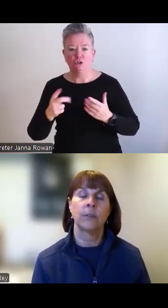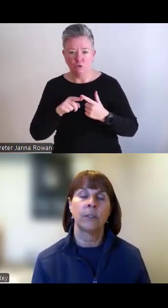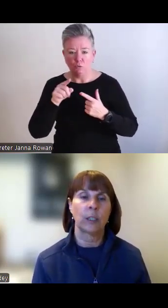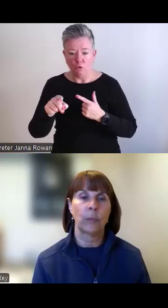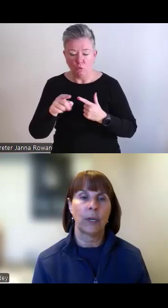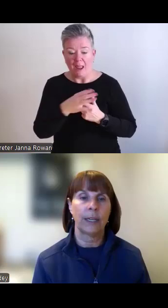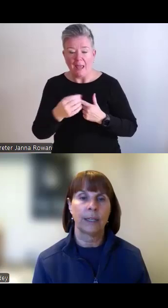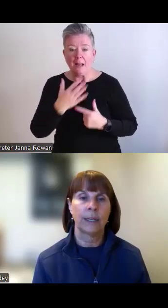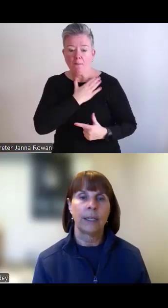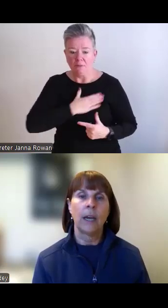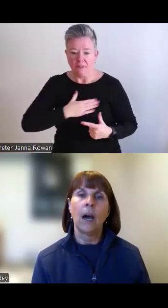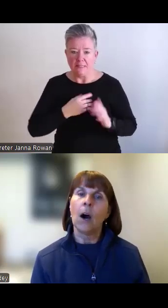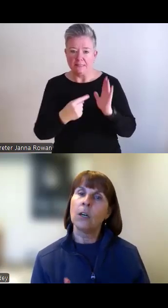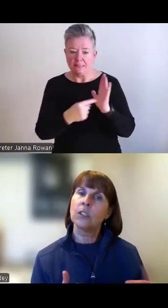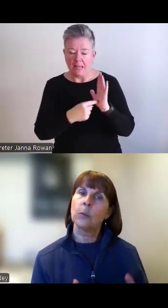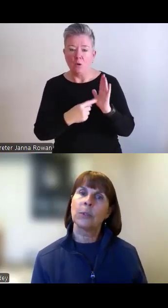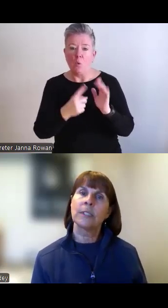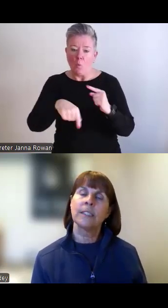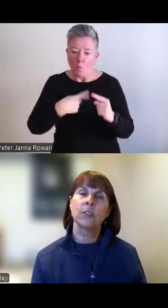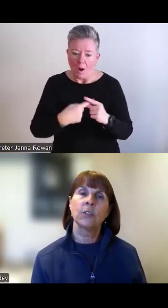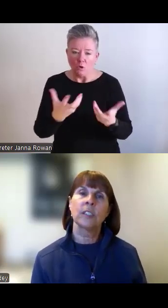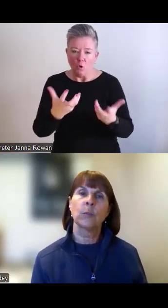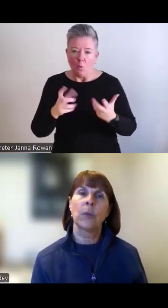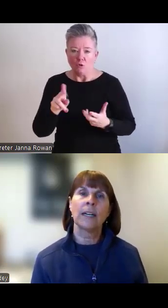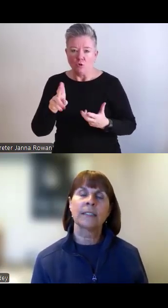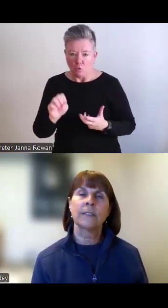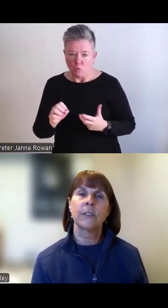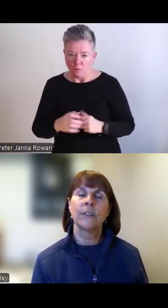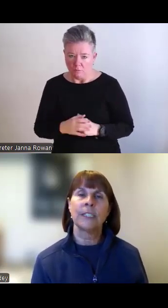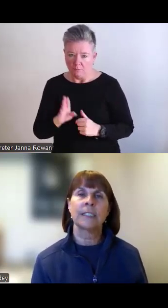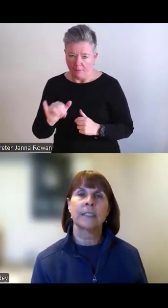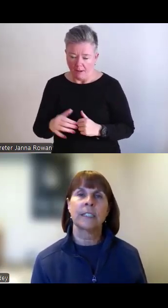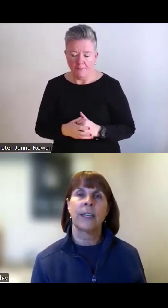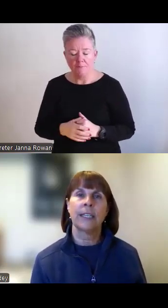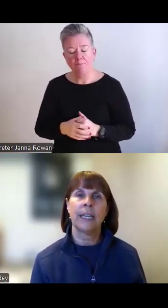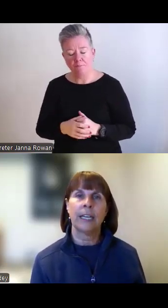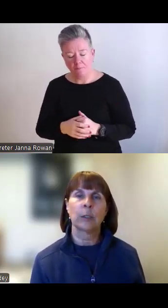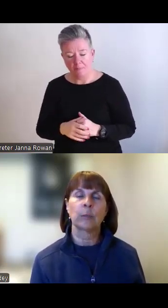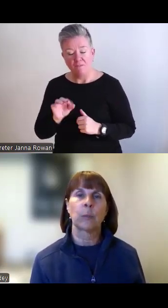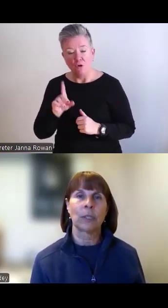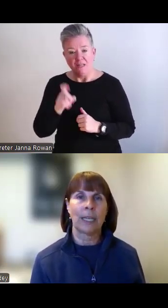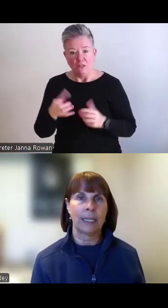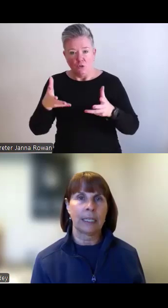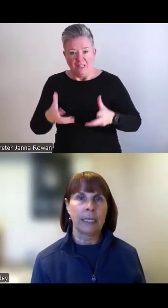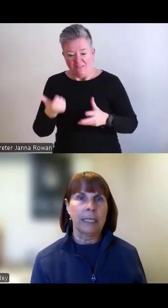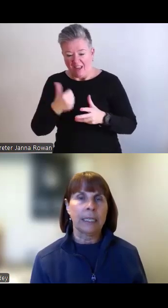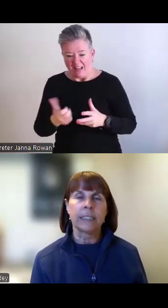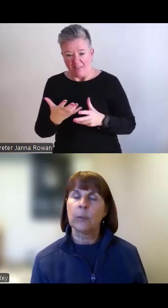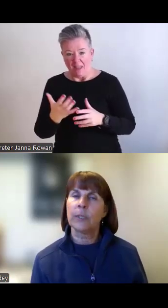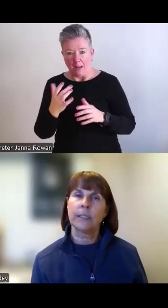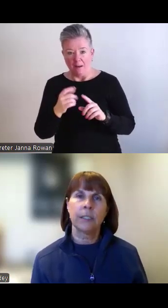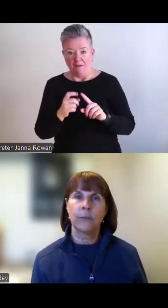that you need it by. Also, please use this box if you've needed to leave any items blank. Typically,